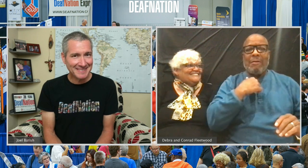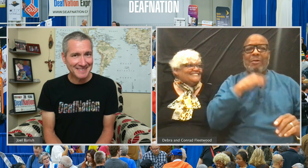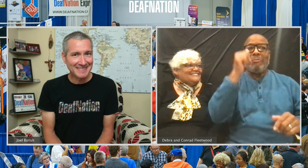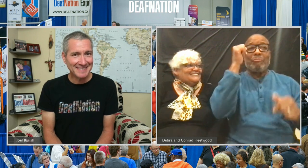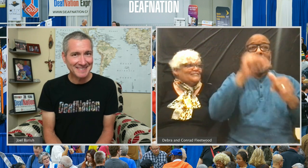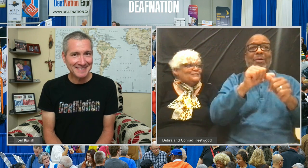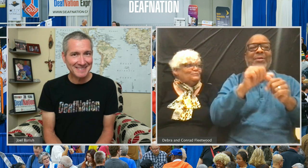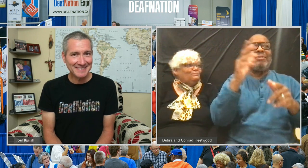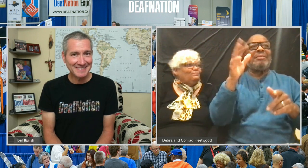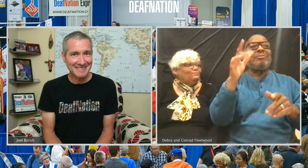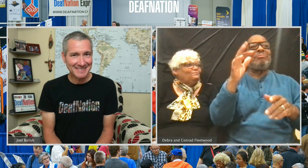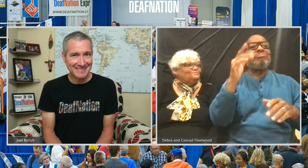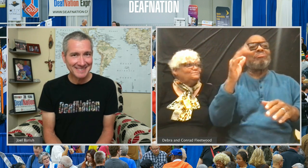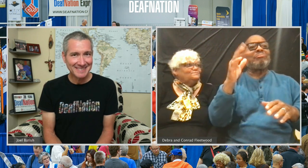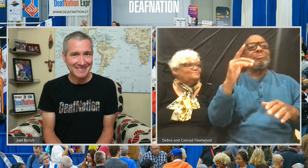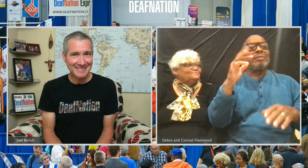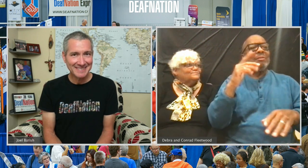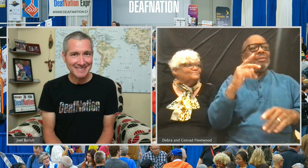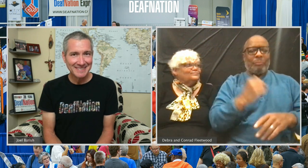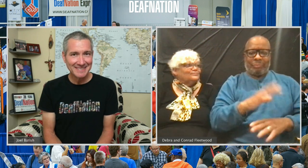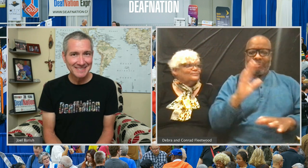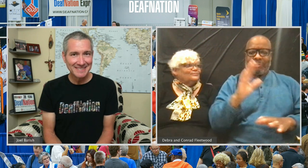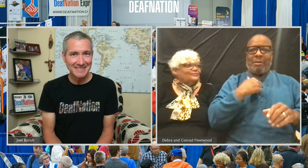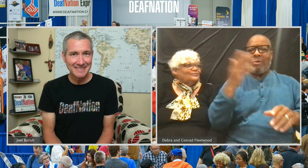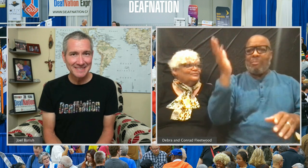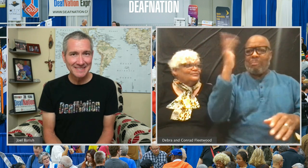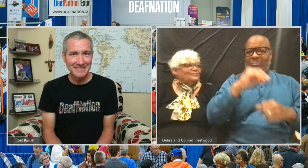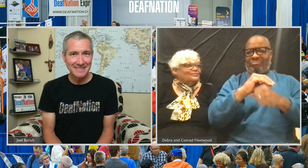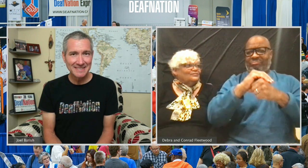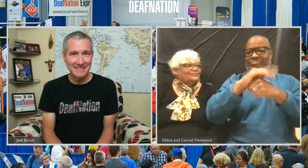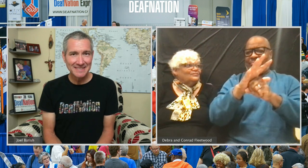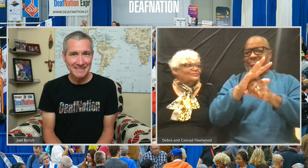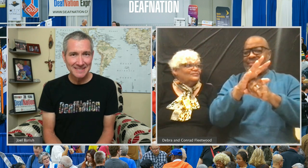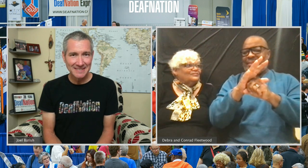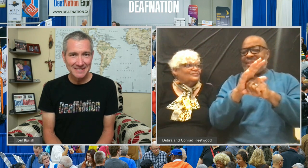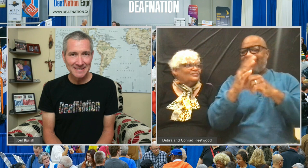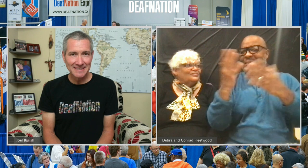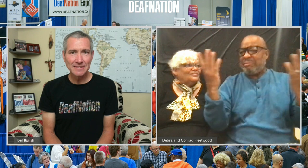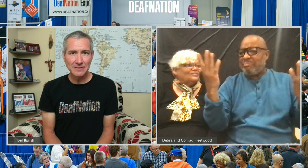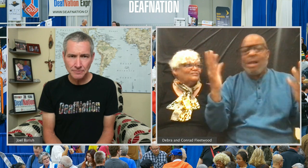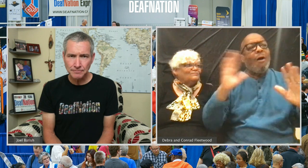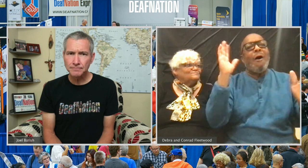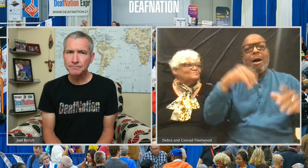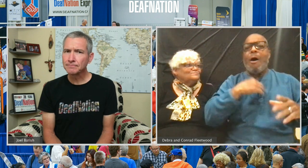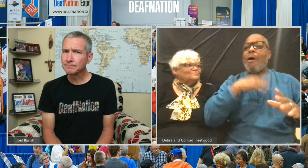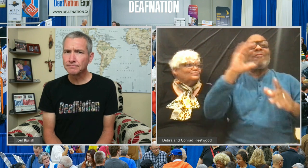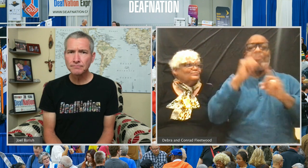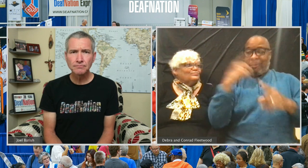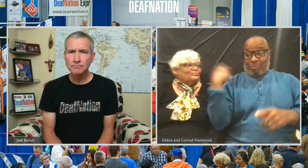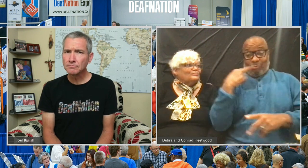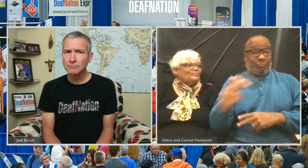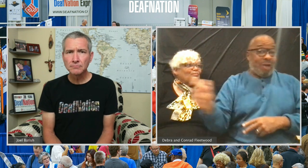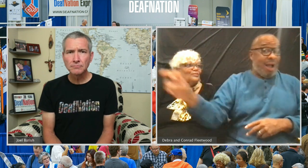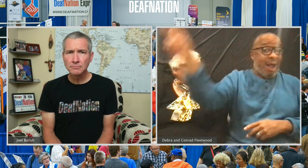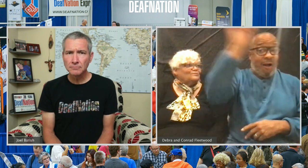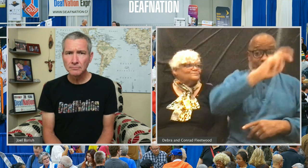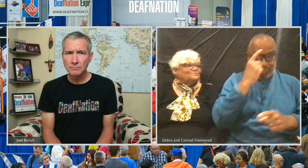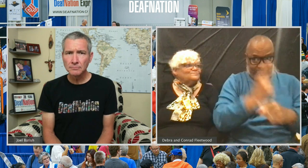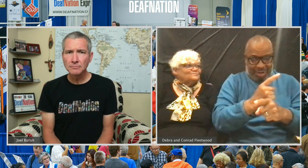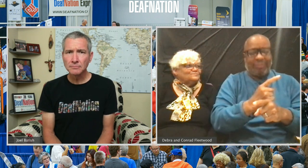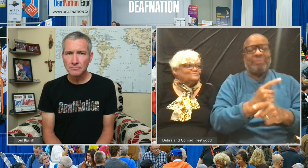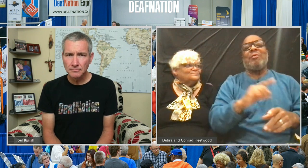I remember… Before, when COVID— Oh no, before, we traveled right?